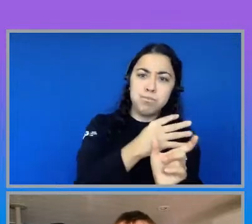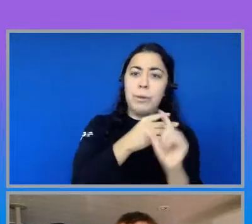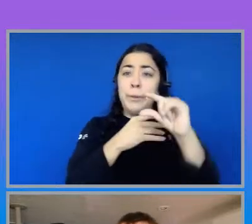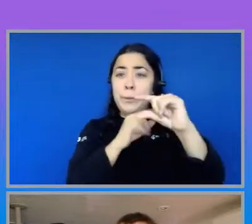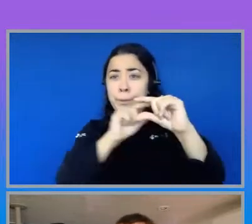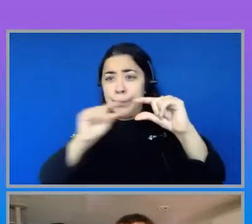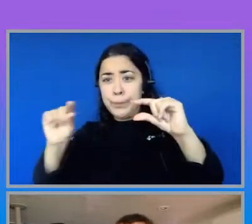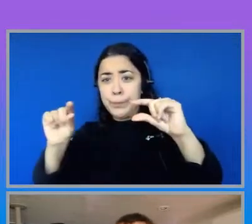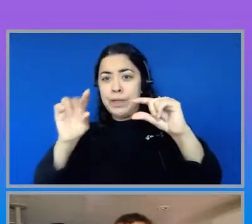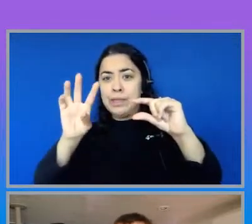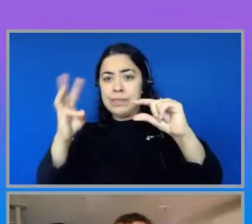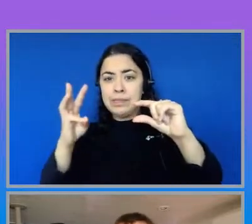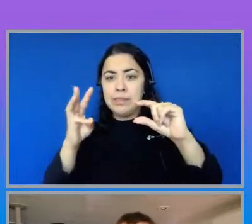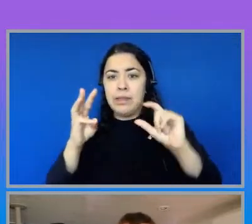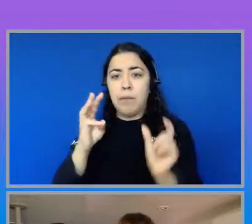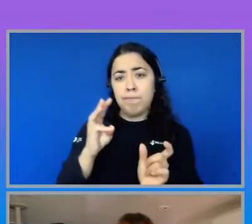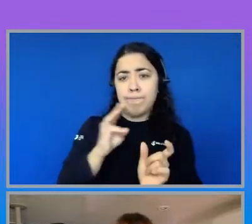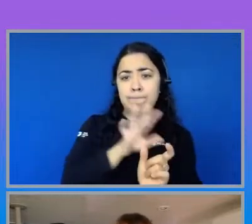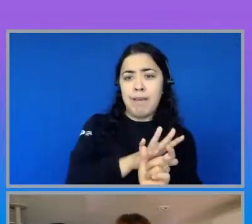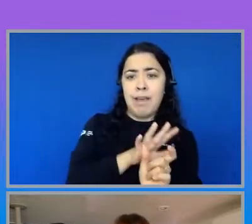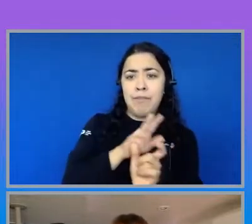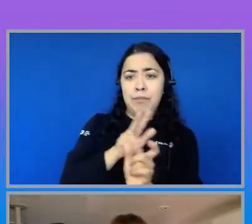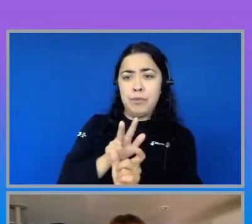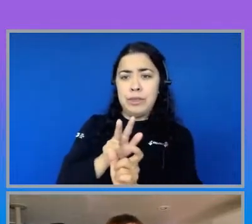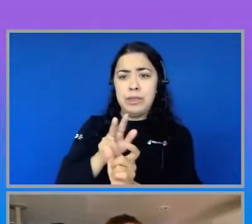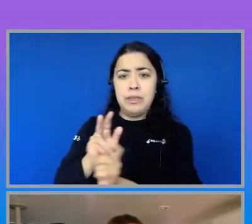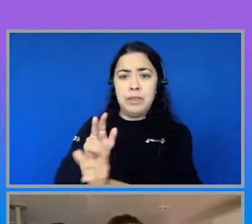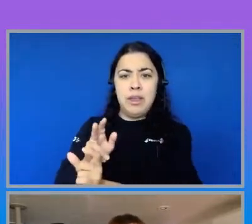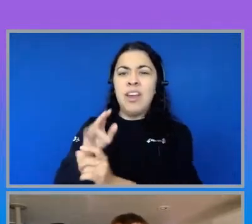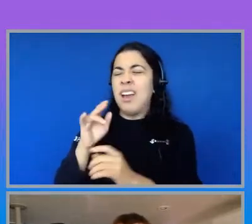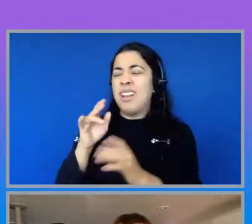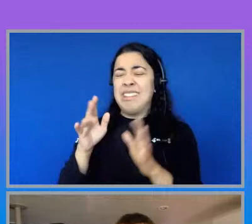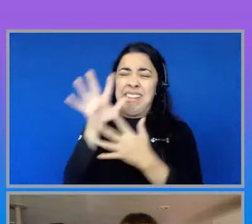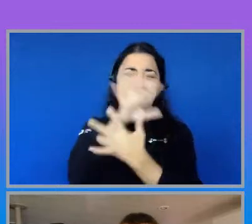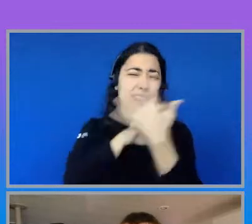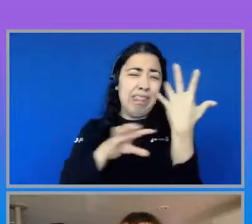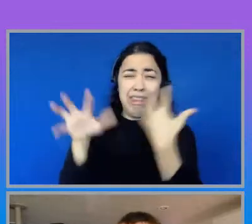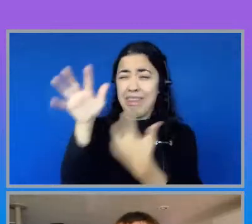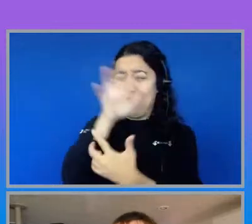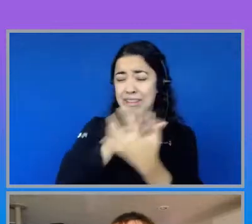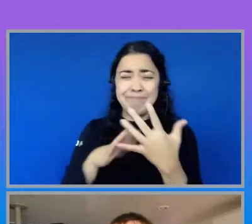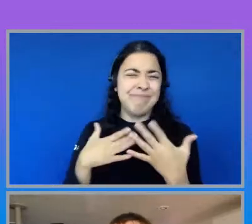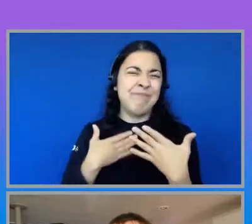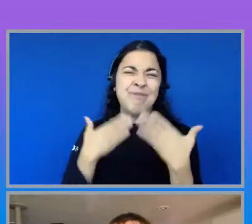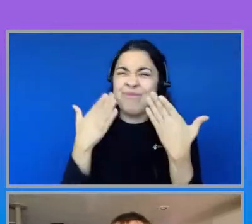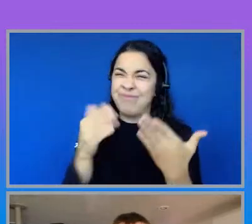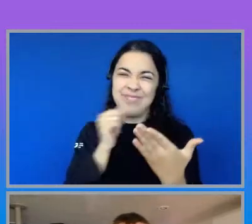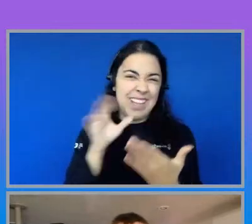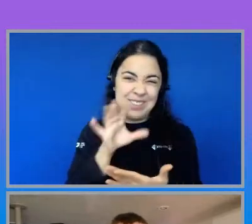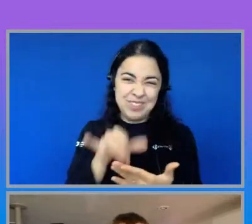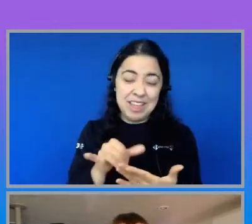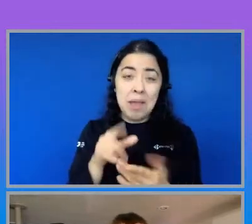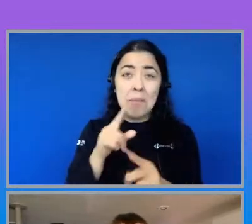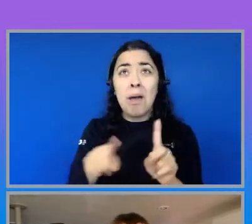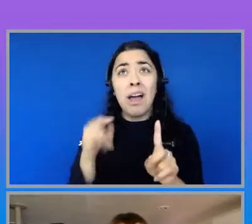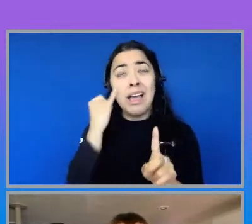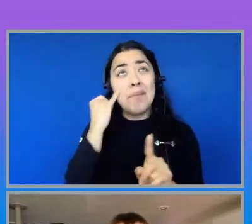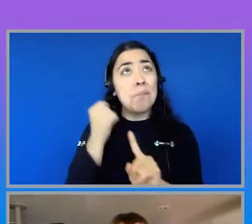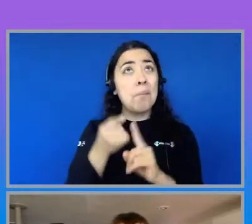sixth, and the first item is right at the end of the layout. So it's a real jumbled mess. Now I wouldn't suggest that anyone